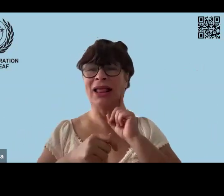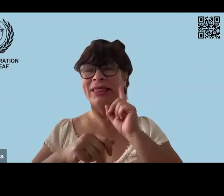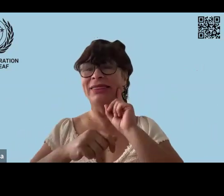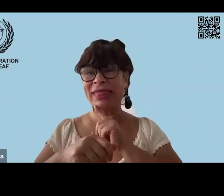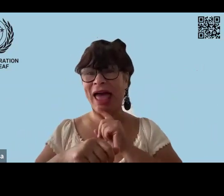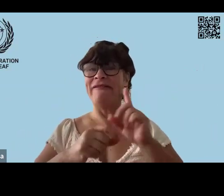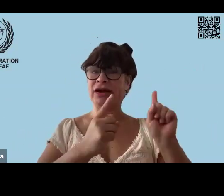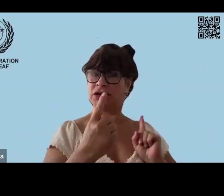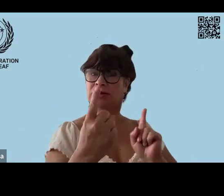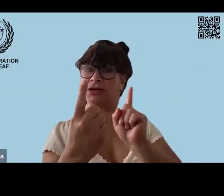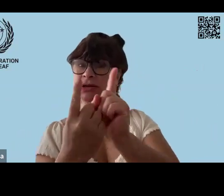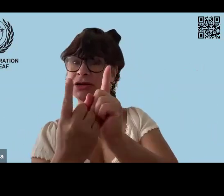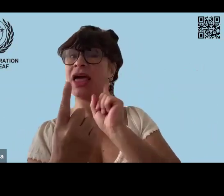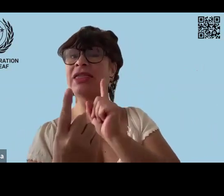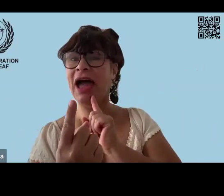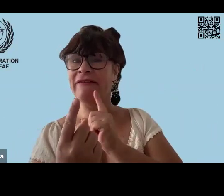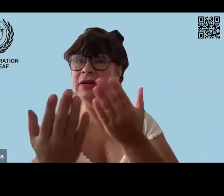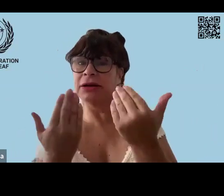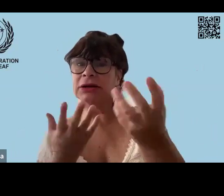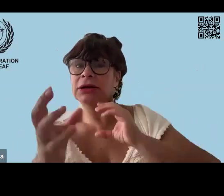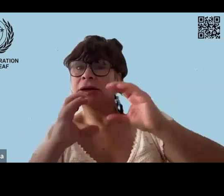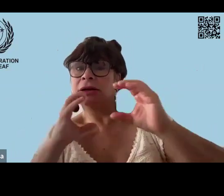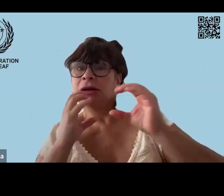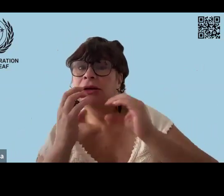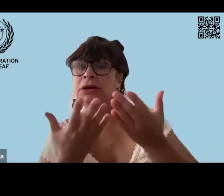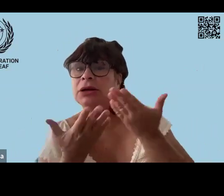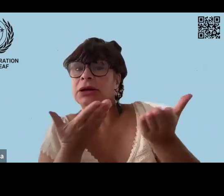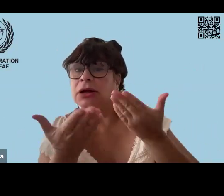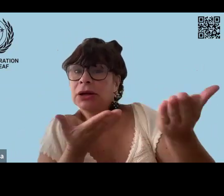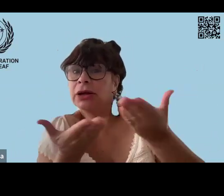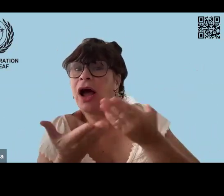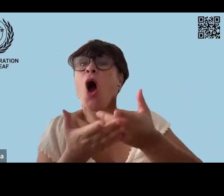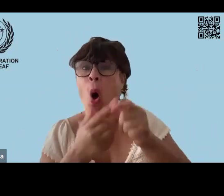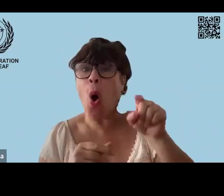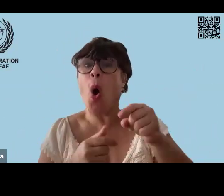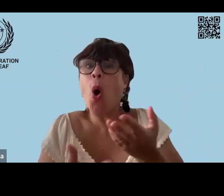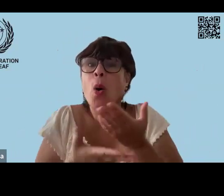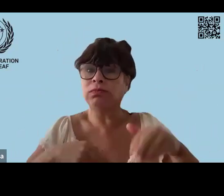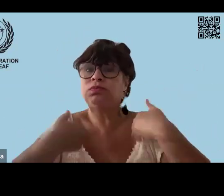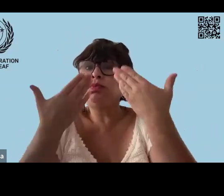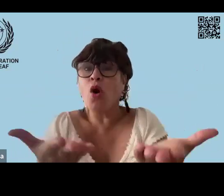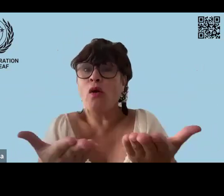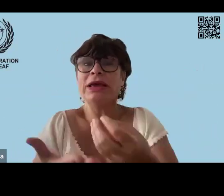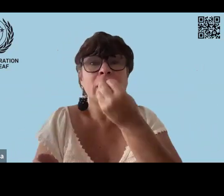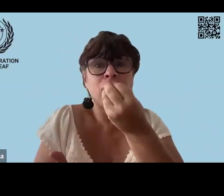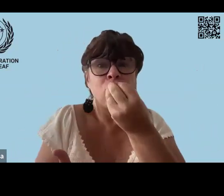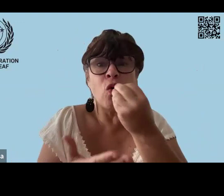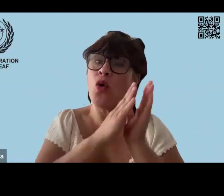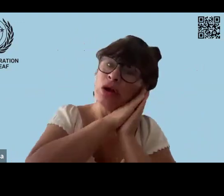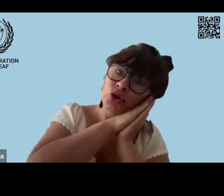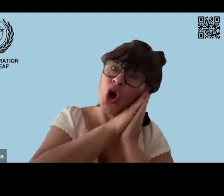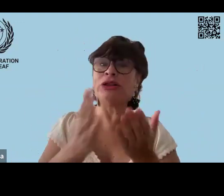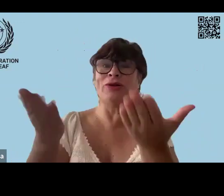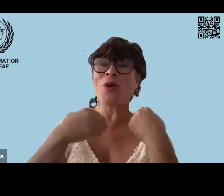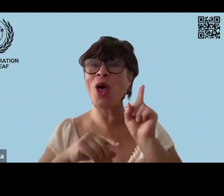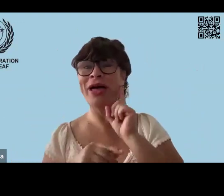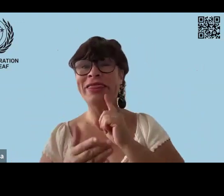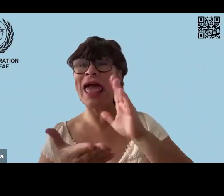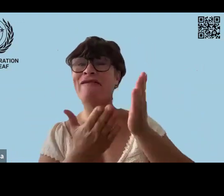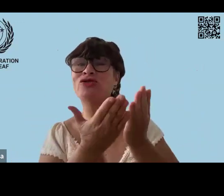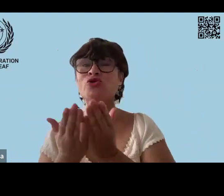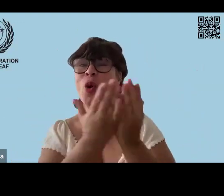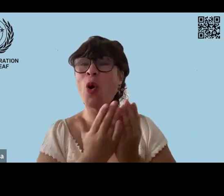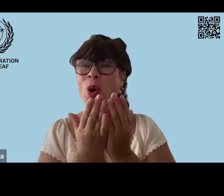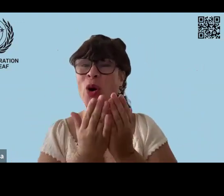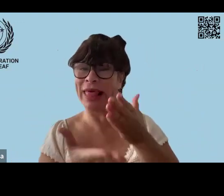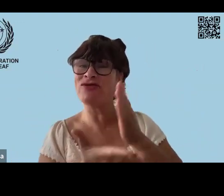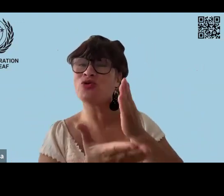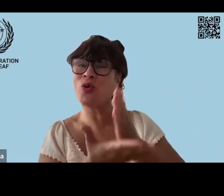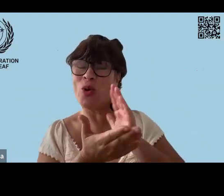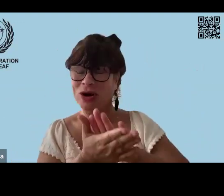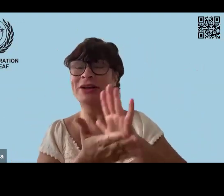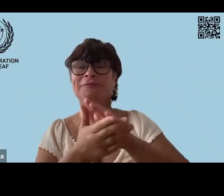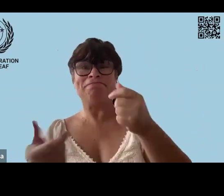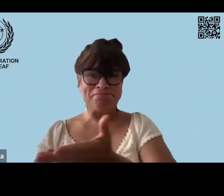Now, the difficult thing to judge is how many deaf people actually were able to escape. On top of the fact that there are communication barriers where they provided food and shelter and lodging.